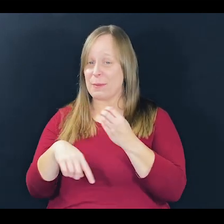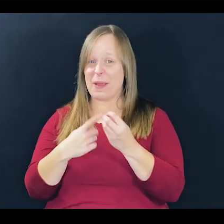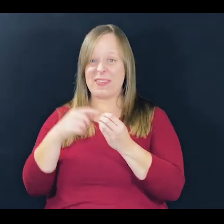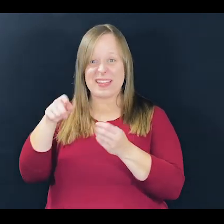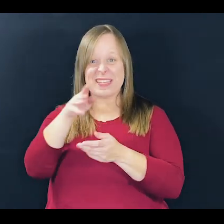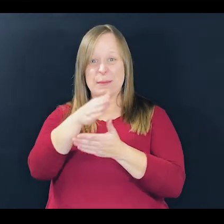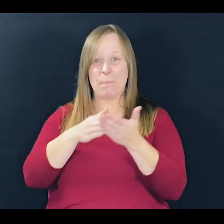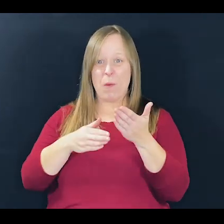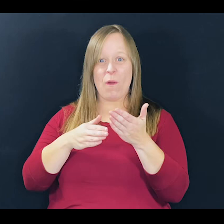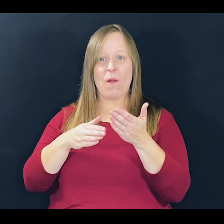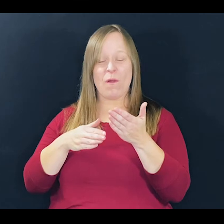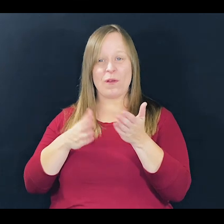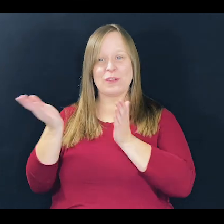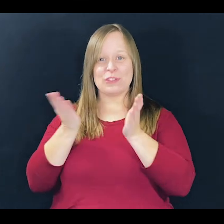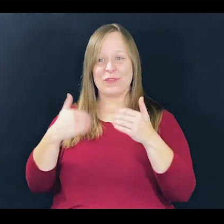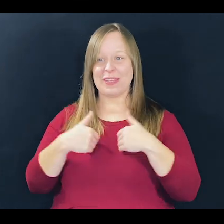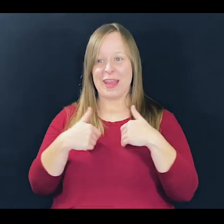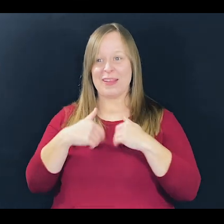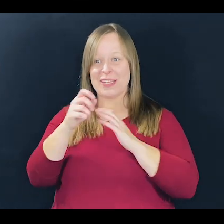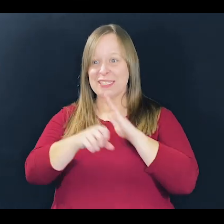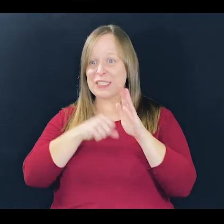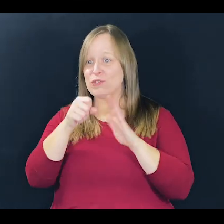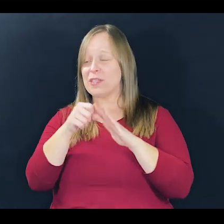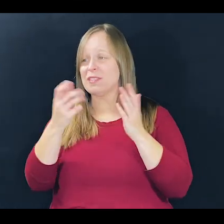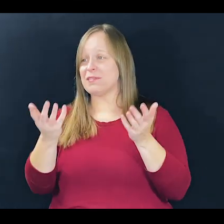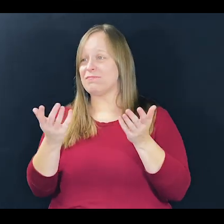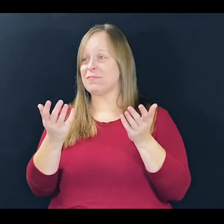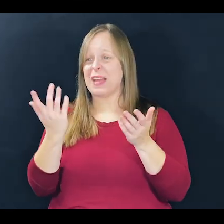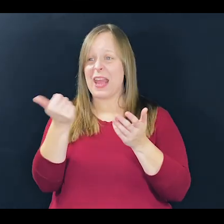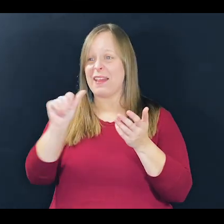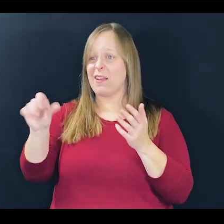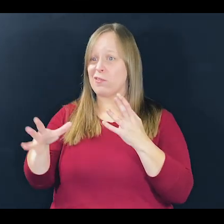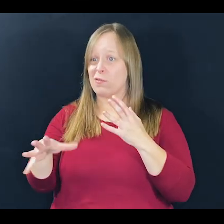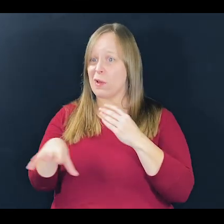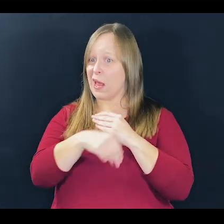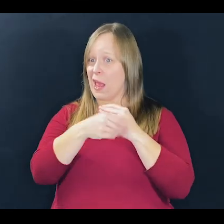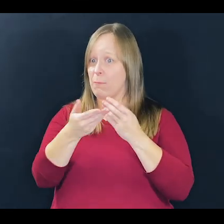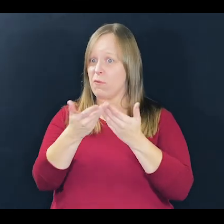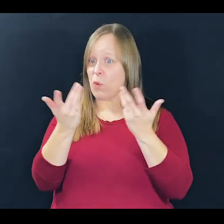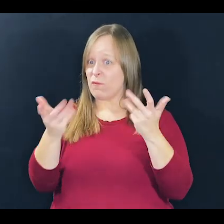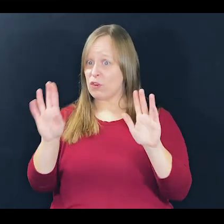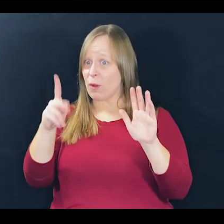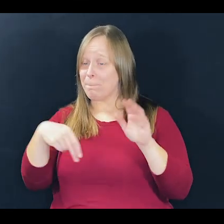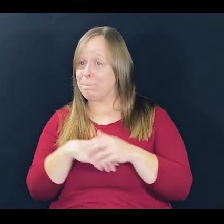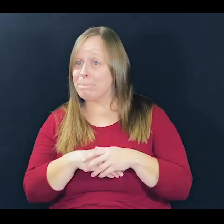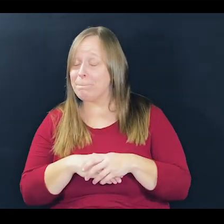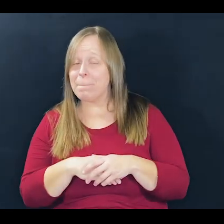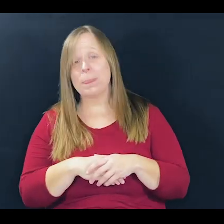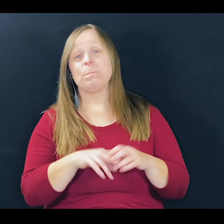this part of our service animal series. Is there anything else you'd like to add before we close out today.